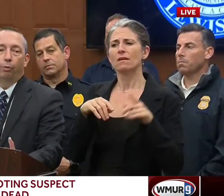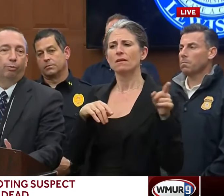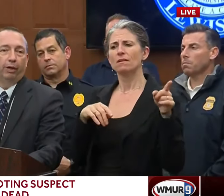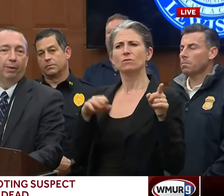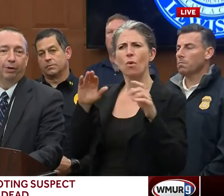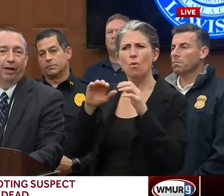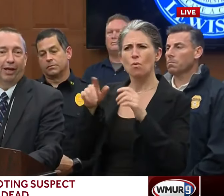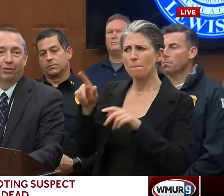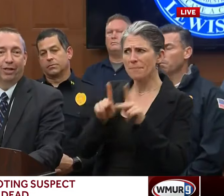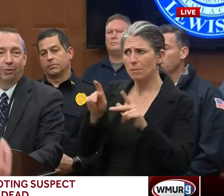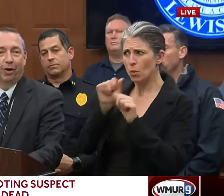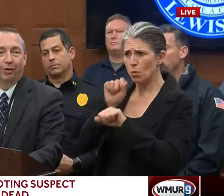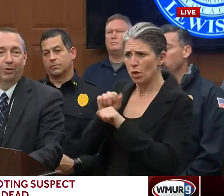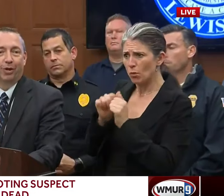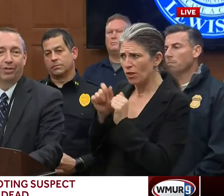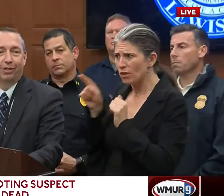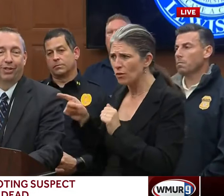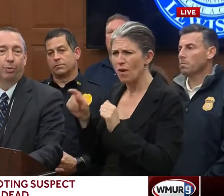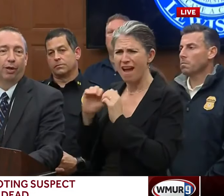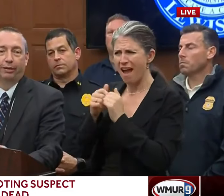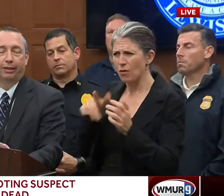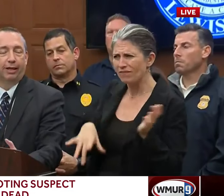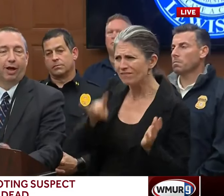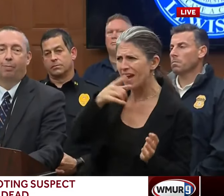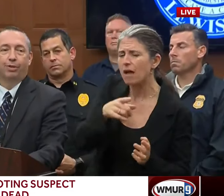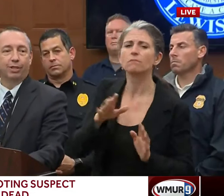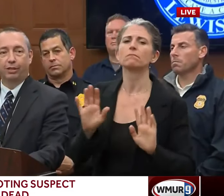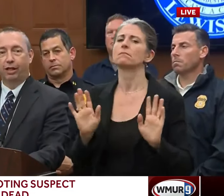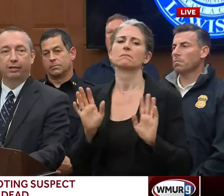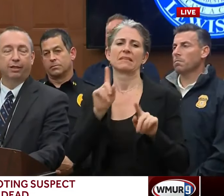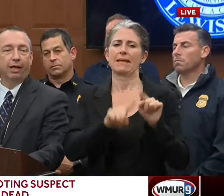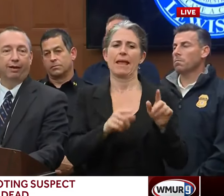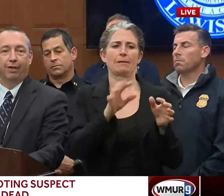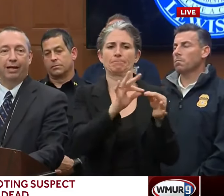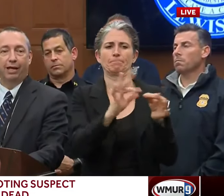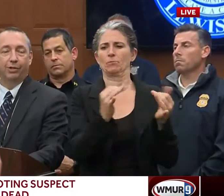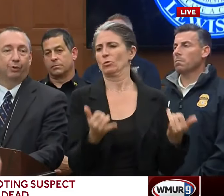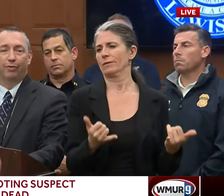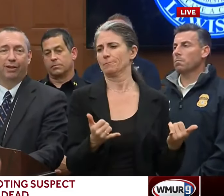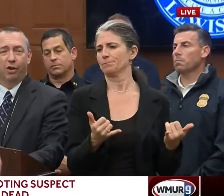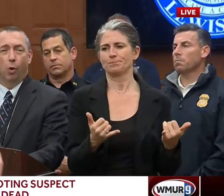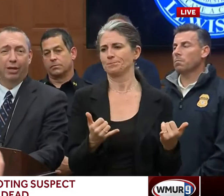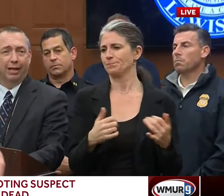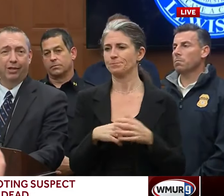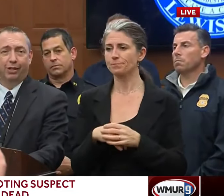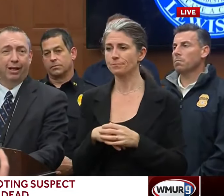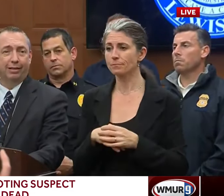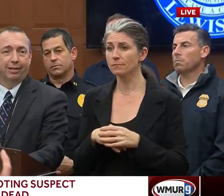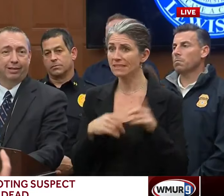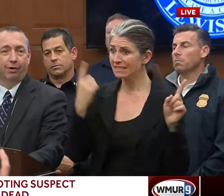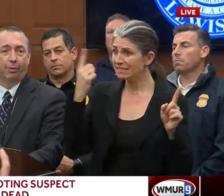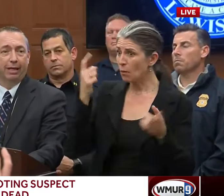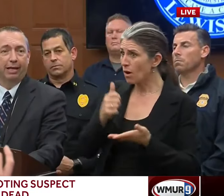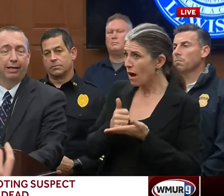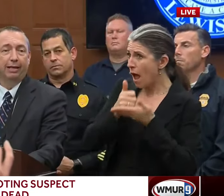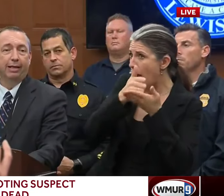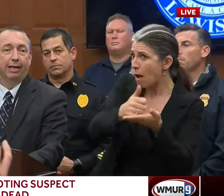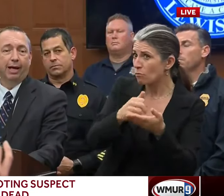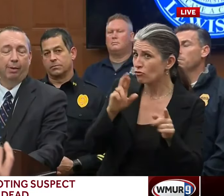ANY INDICATION THAT HE HAD AN ACCOMPLICE AND HOW WAS HE FOUND? I WON’T BE ABLE TO ANSWER EITHER ONE OF THOSE QUESTIONS AT THIS POINT.